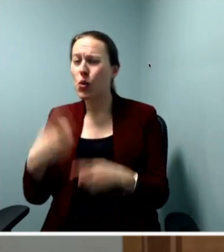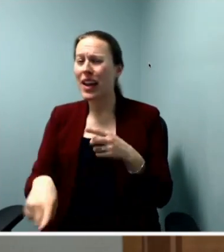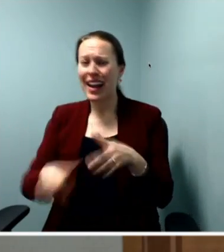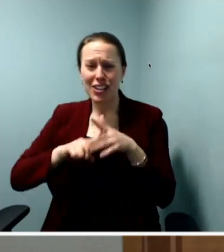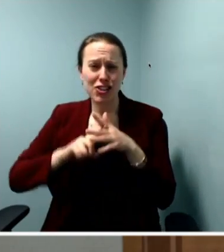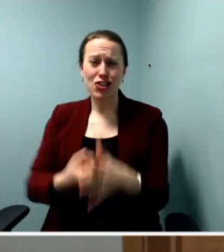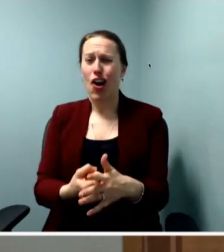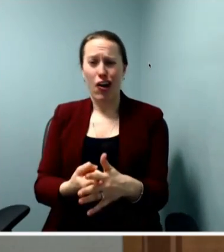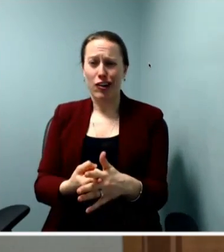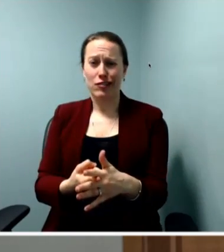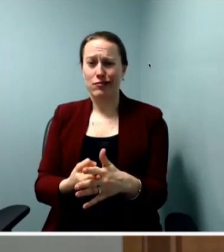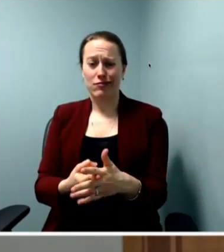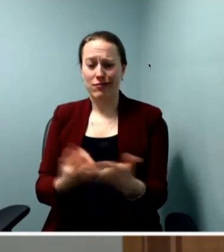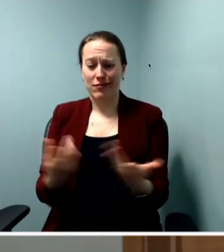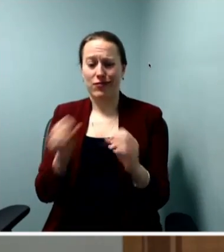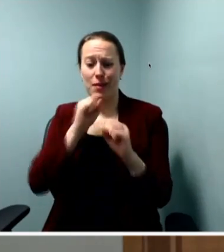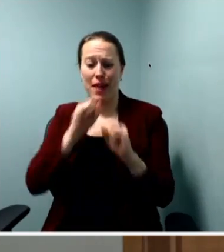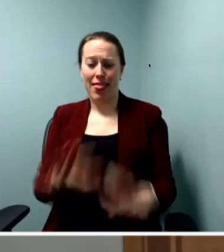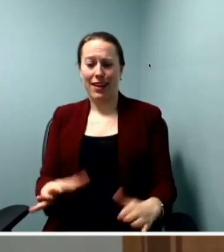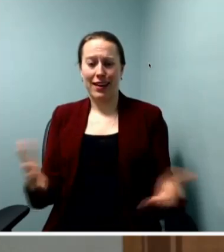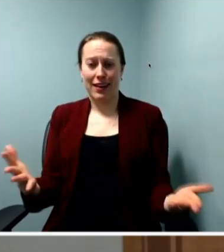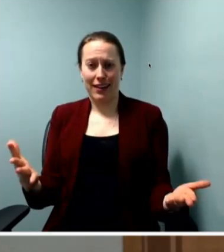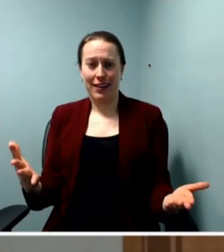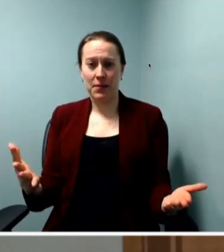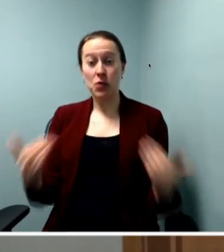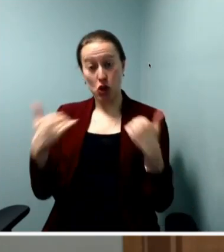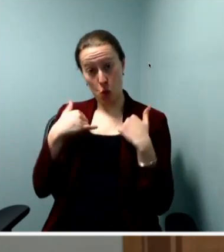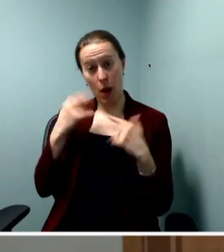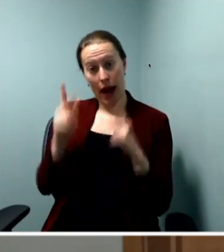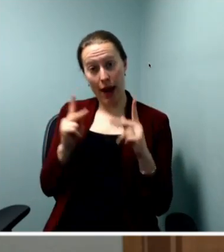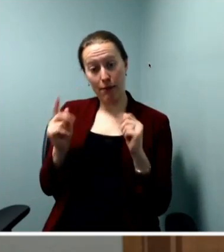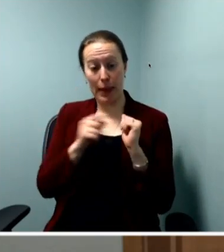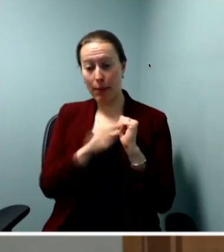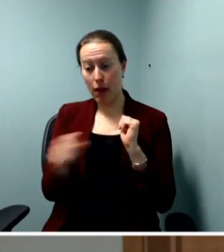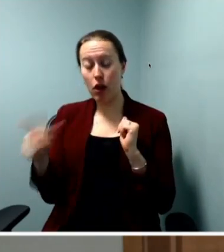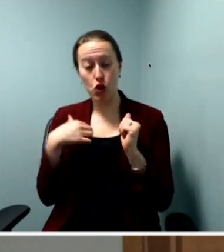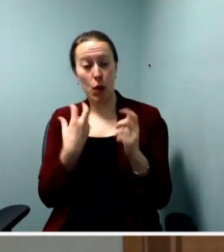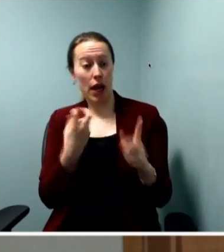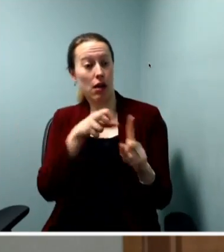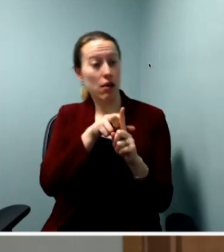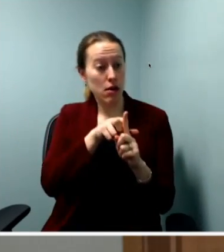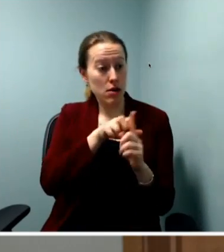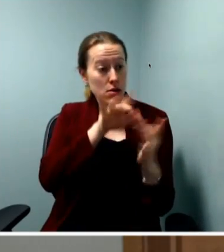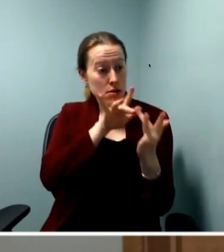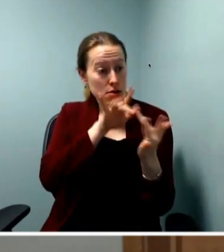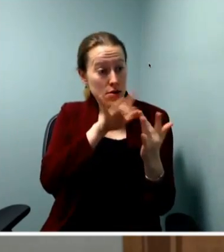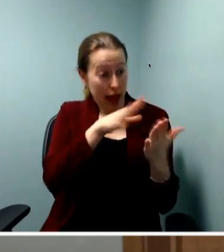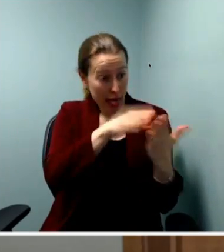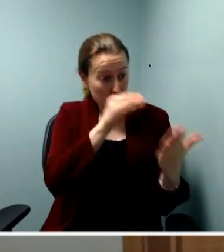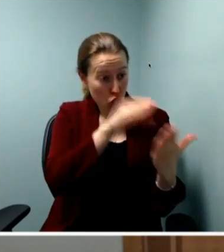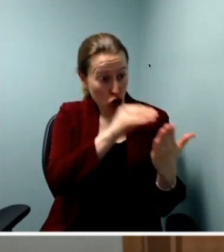And there are people out there now from whom you can go learn and learn how to teach.